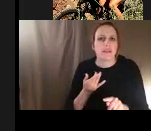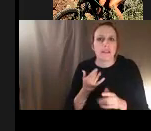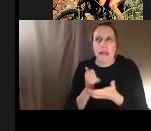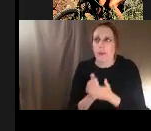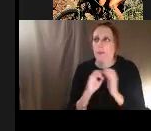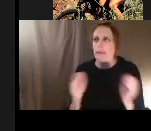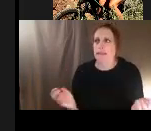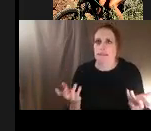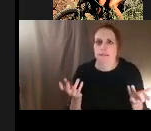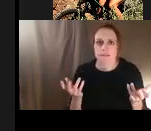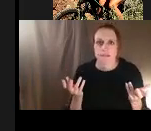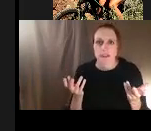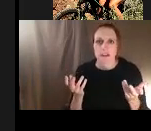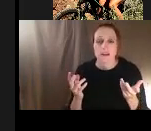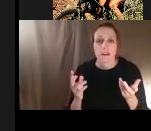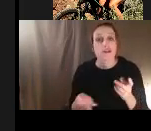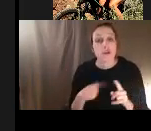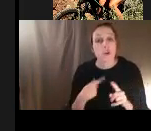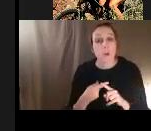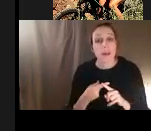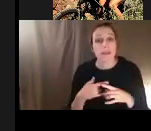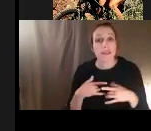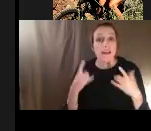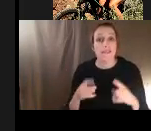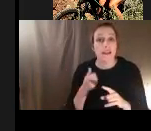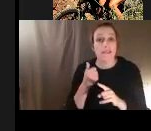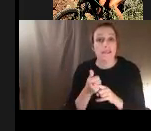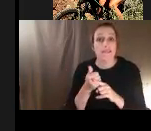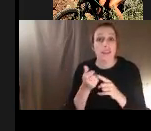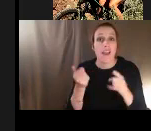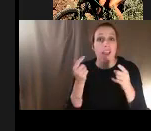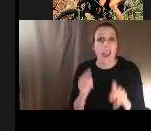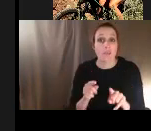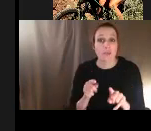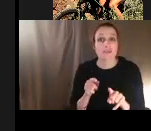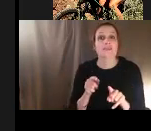occurs, it tends to have a more lasting effect on that individual longterm.